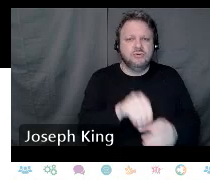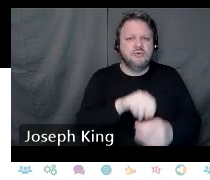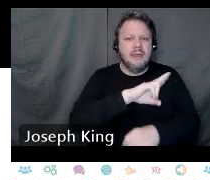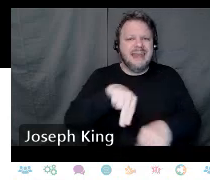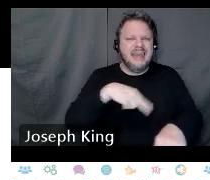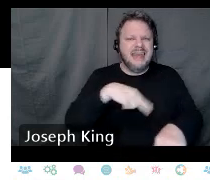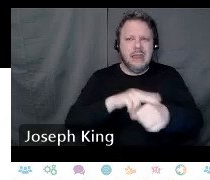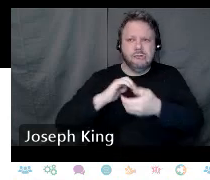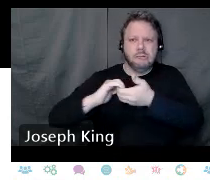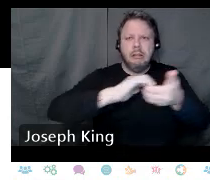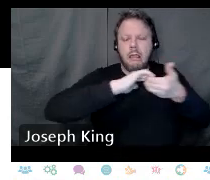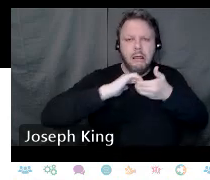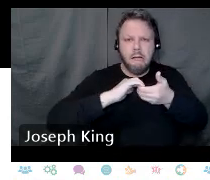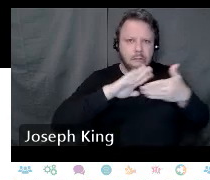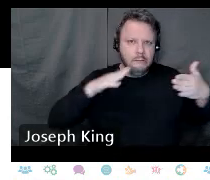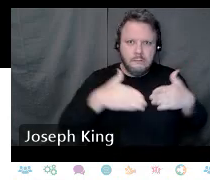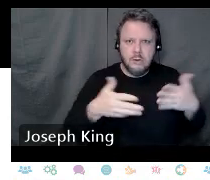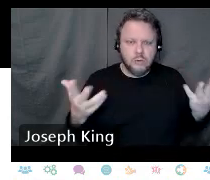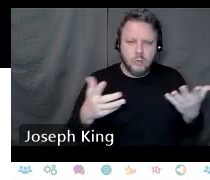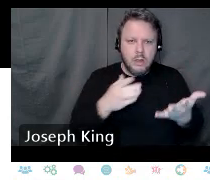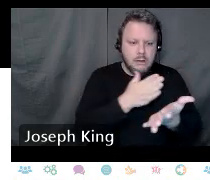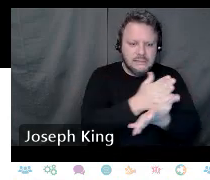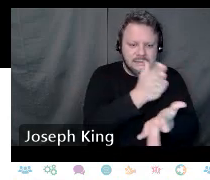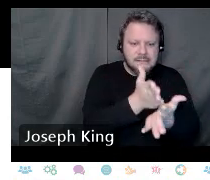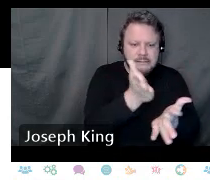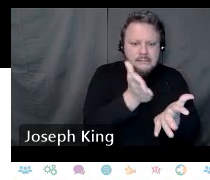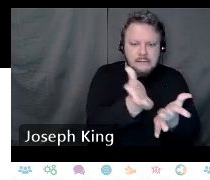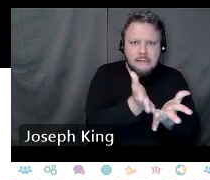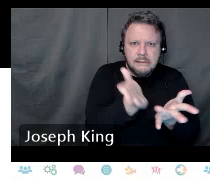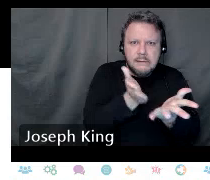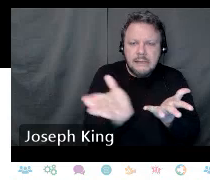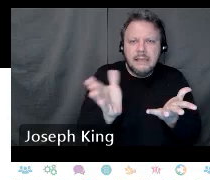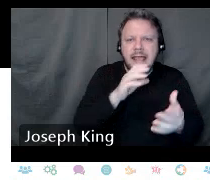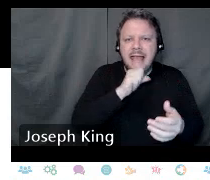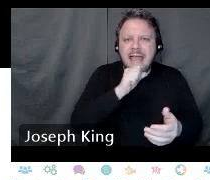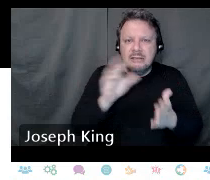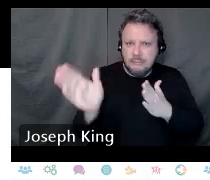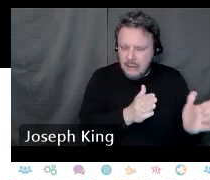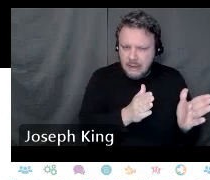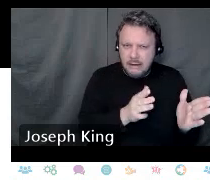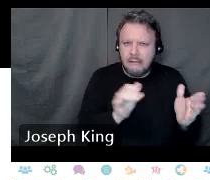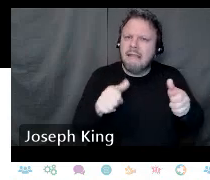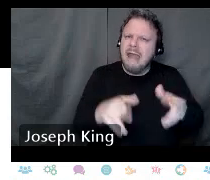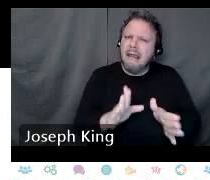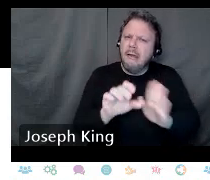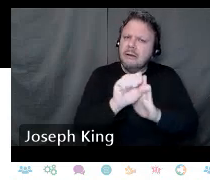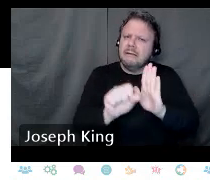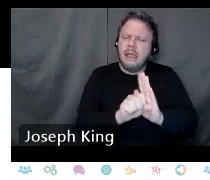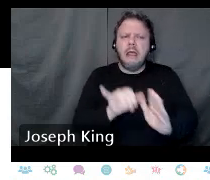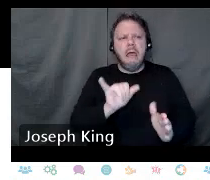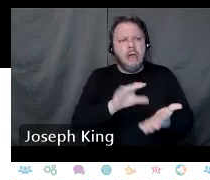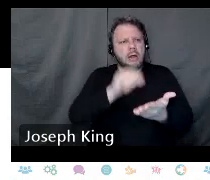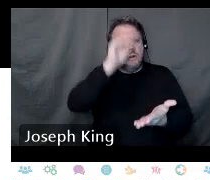collaborative focused on multi sector aging plans and this allowed. The state to learn best practices.